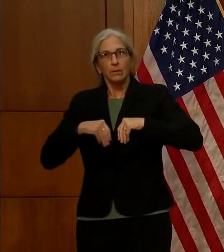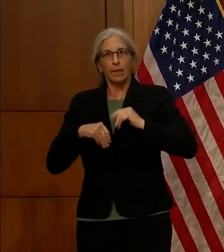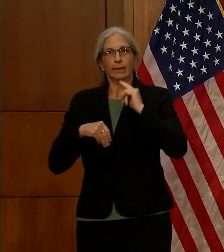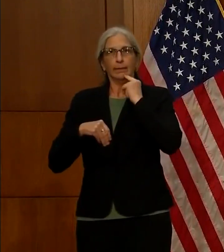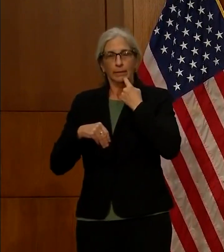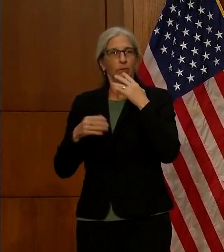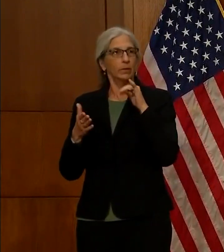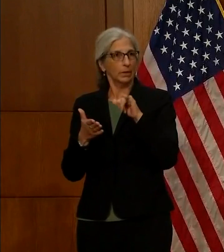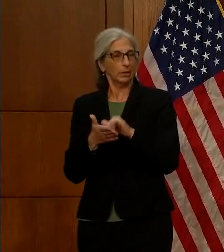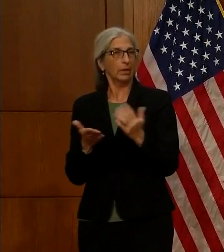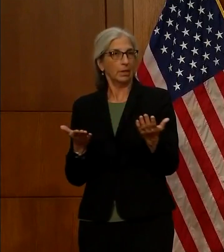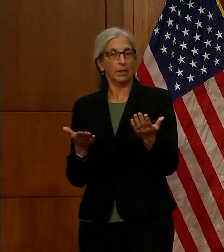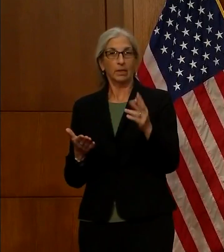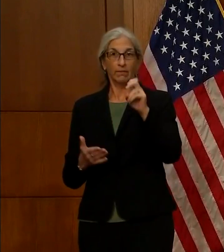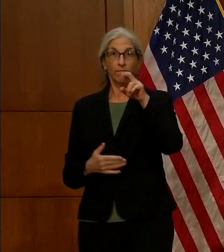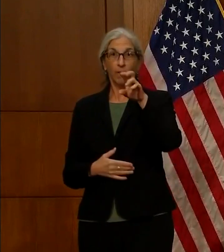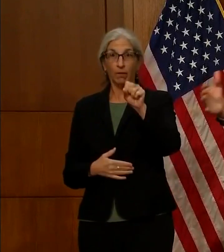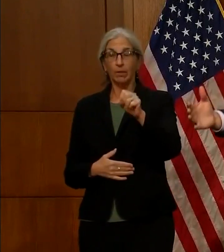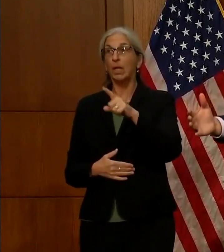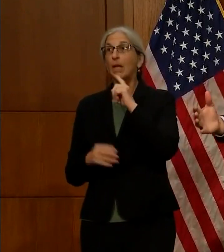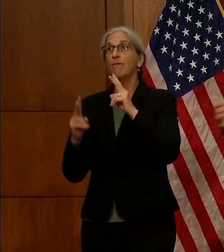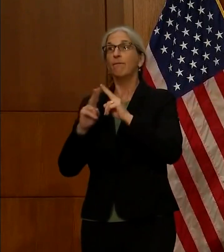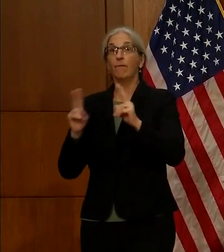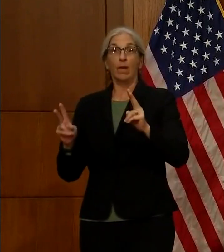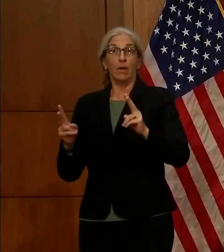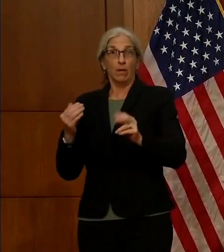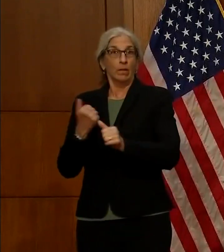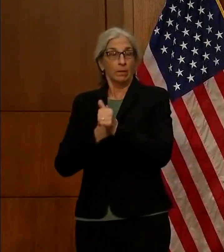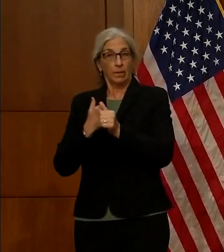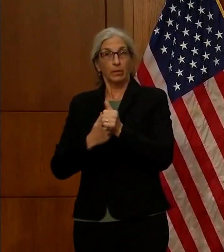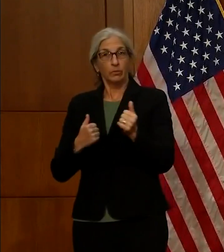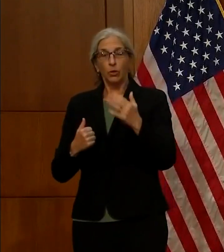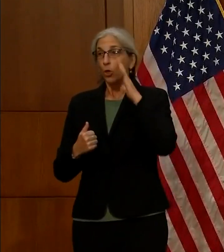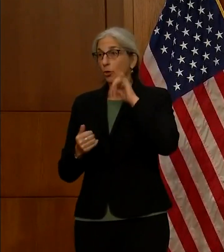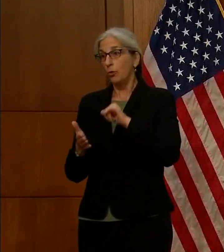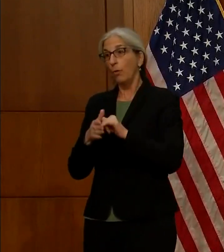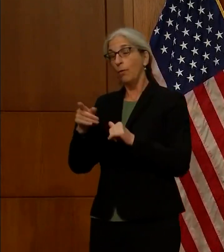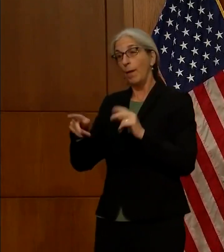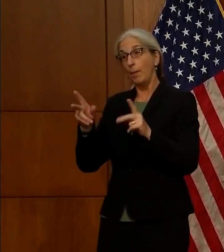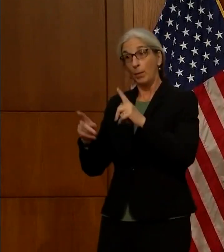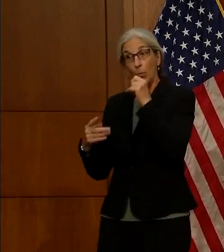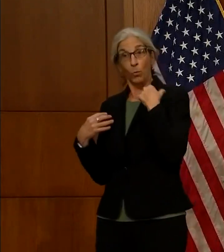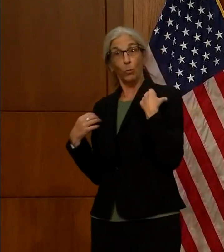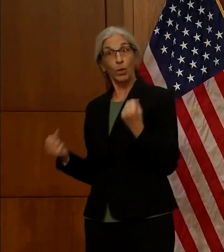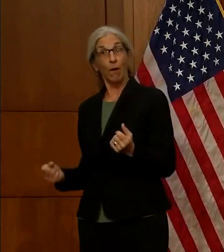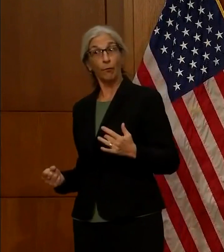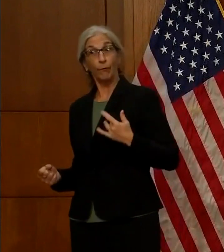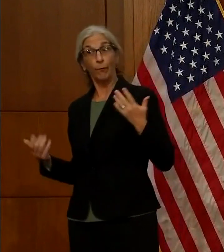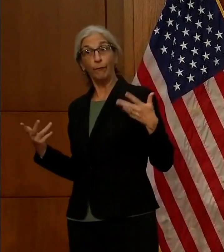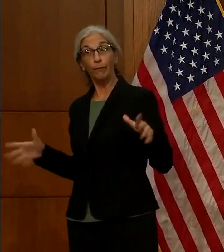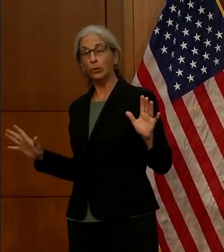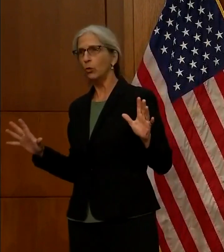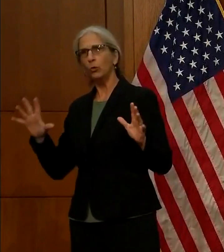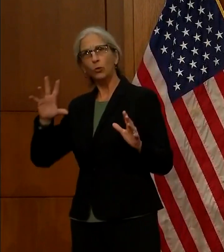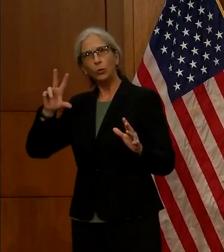IT IS VERY CONTAGIOUS IT IS VERY DANGEROUS A LOT OF PEOPLE TOO BY THE WAY THAT RECOVER